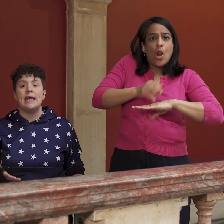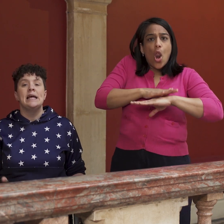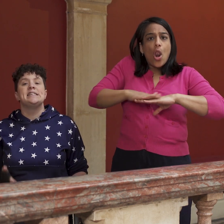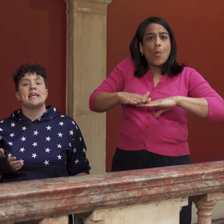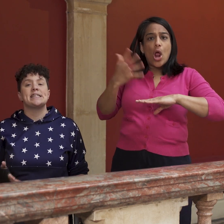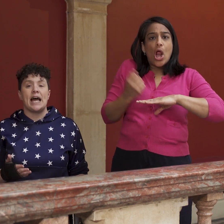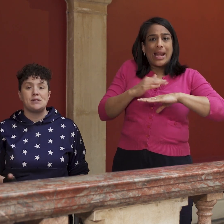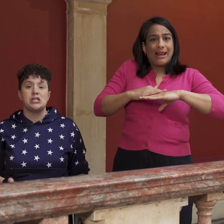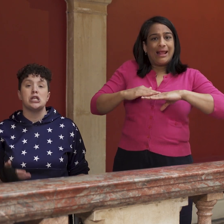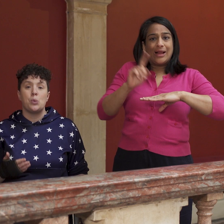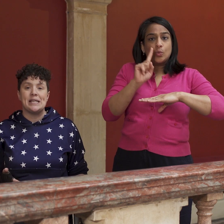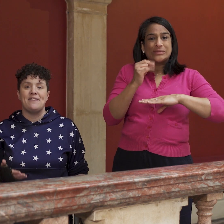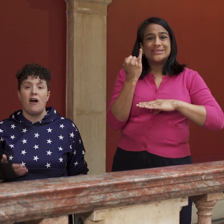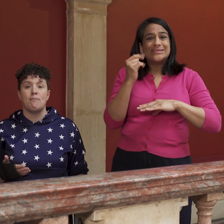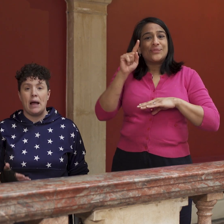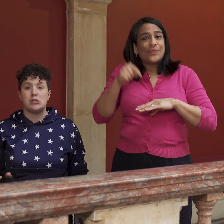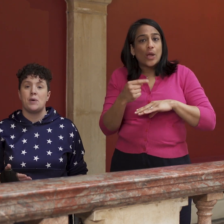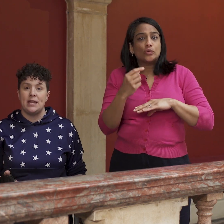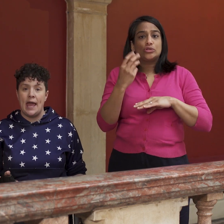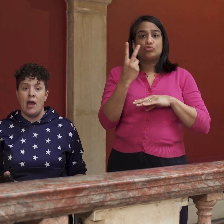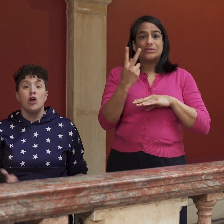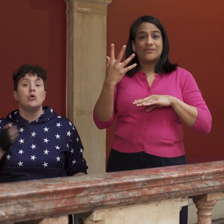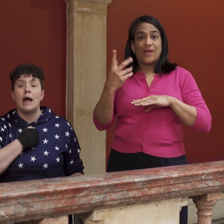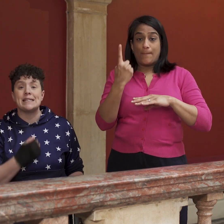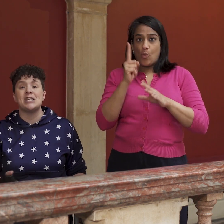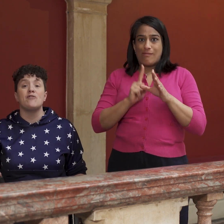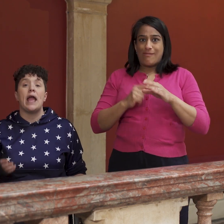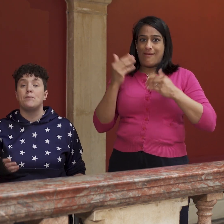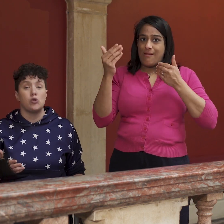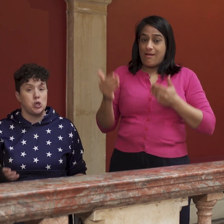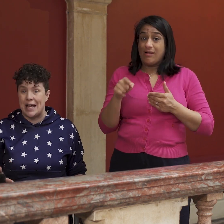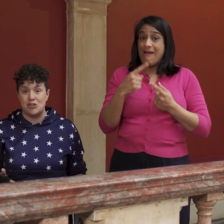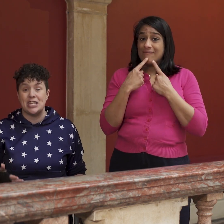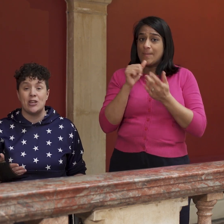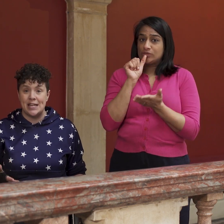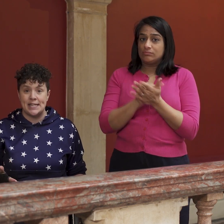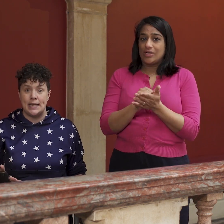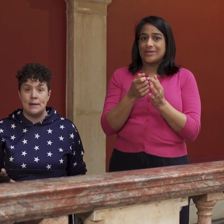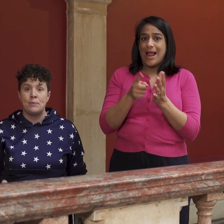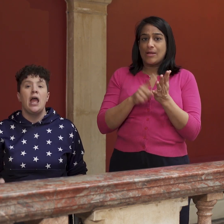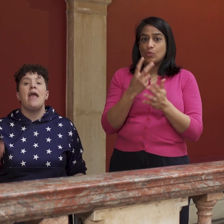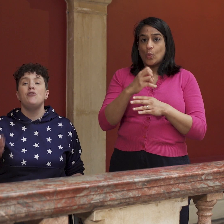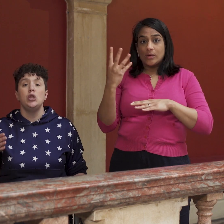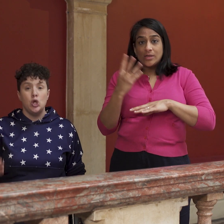which is currently £6,025 per year (correct as of April 2019).